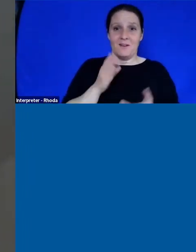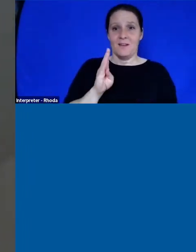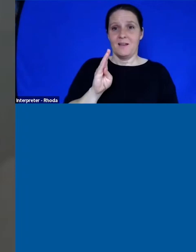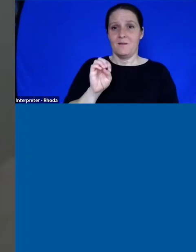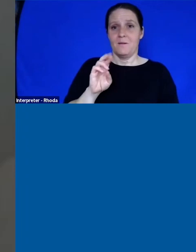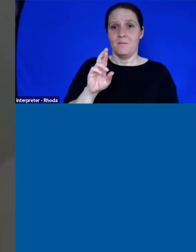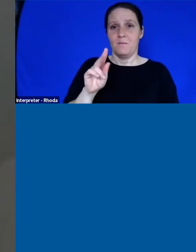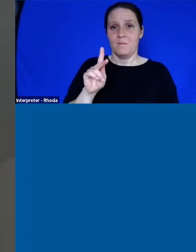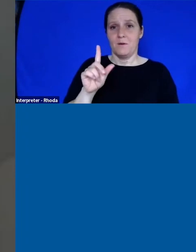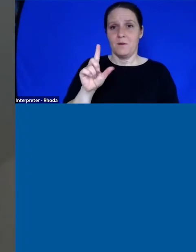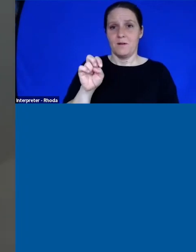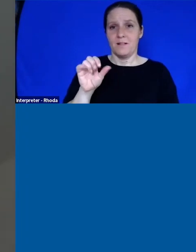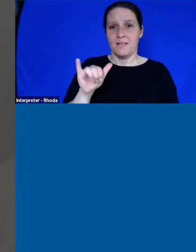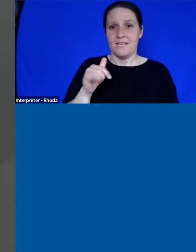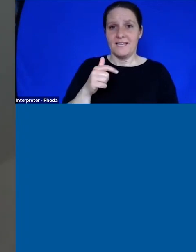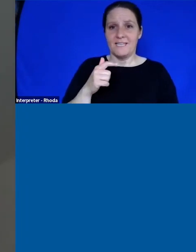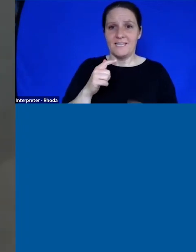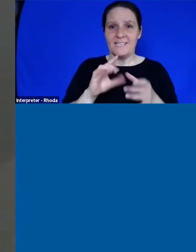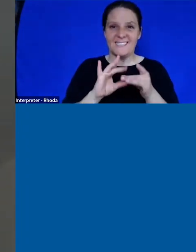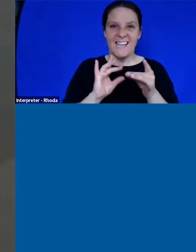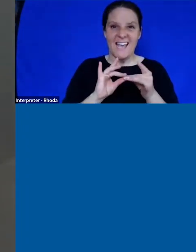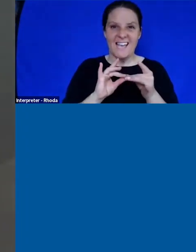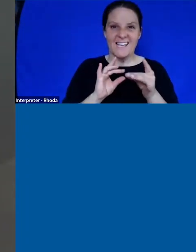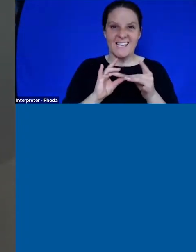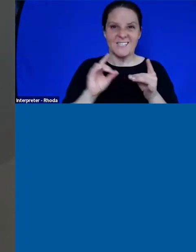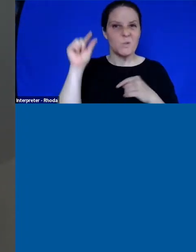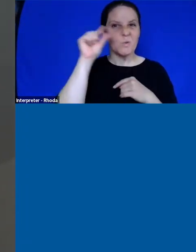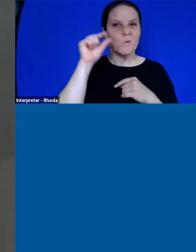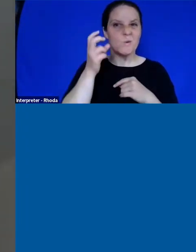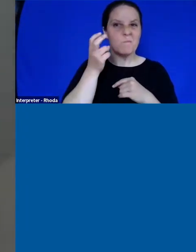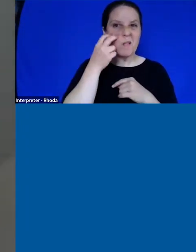because the crawler uses a lot of the same information that the screen reader does